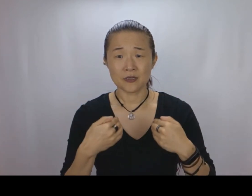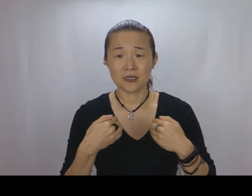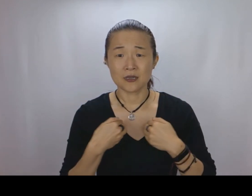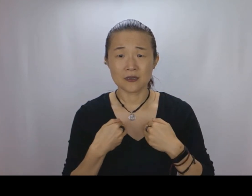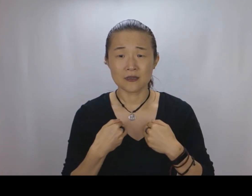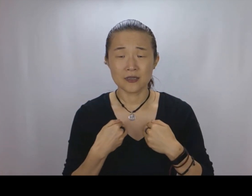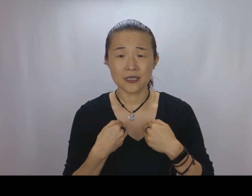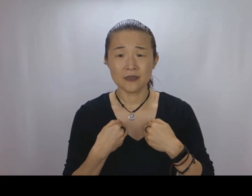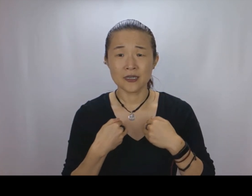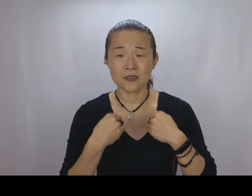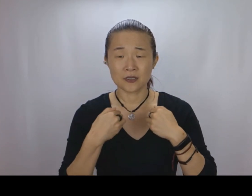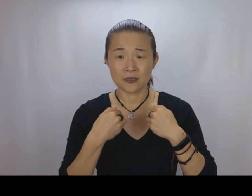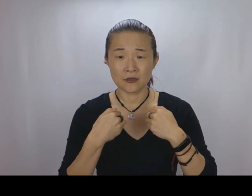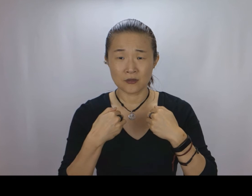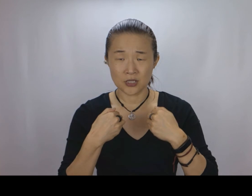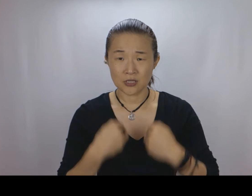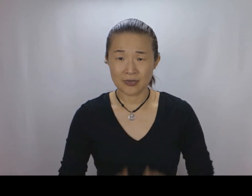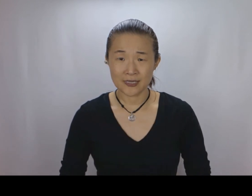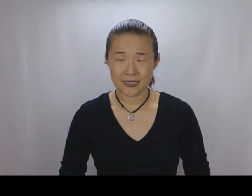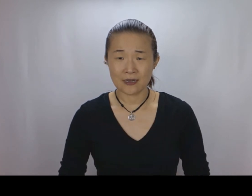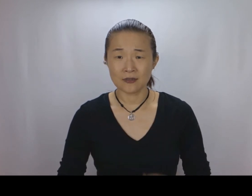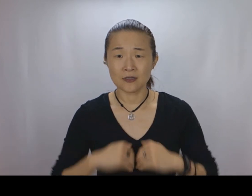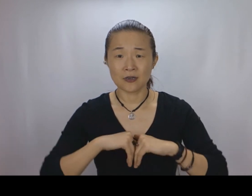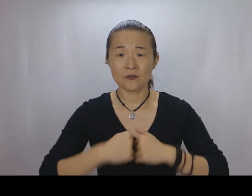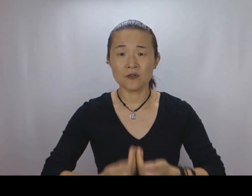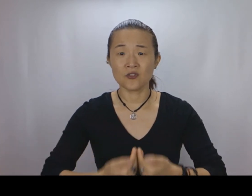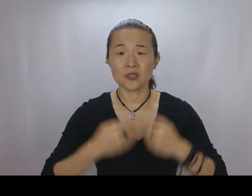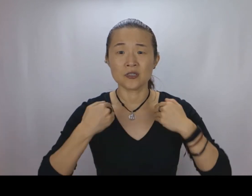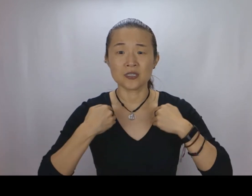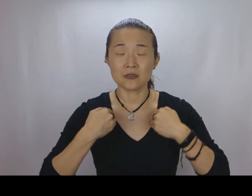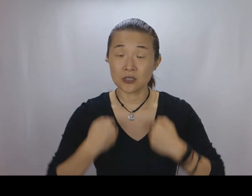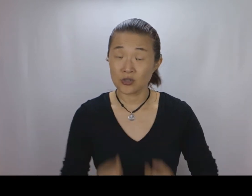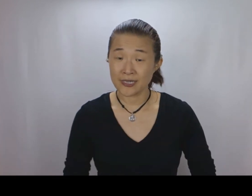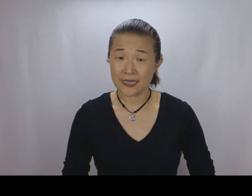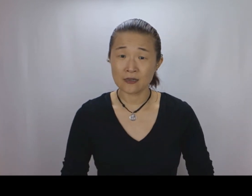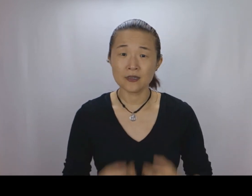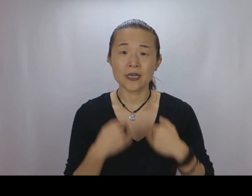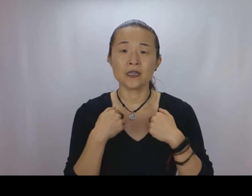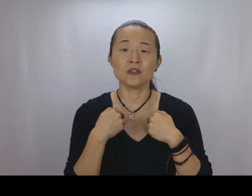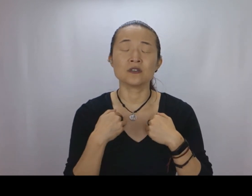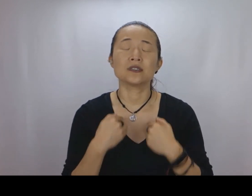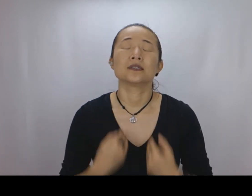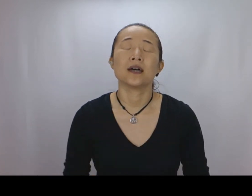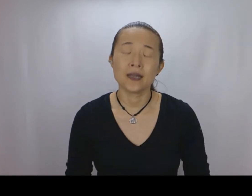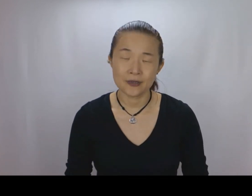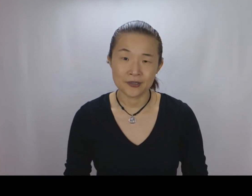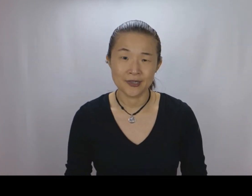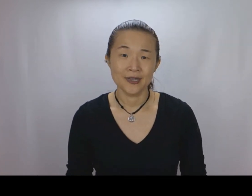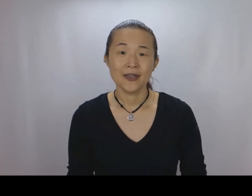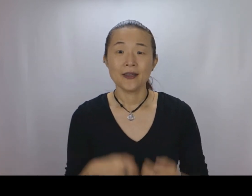but you're going to start here, and you just going to straight down you're not going to roll forward, just straight down and you're tired.